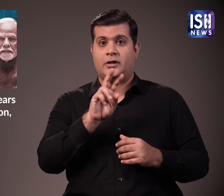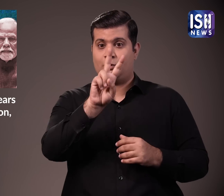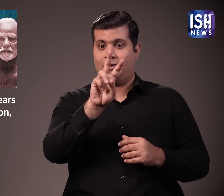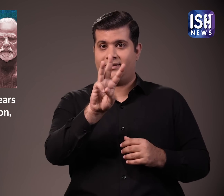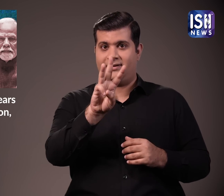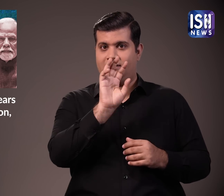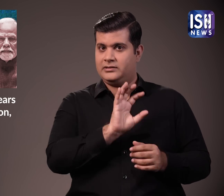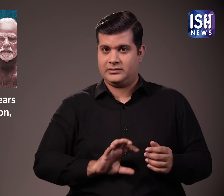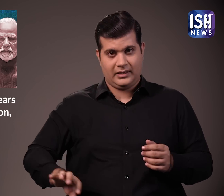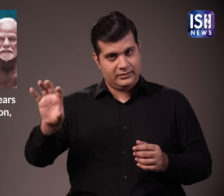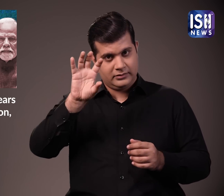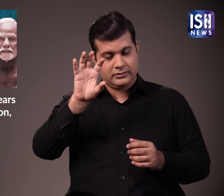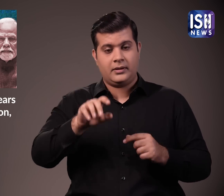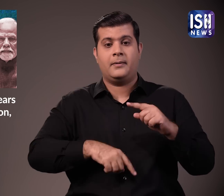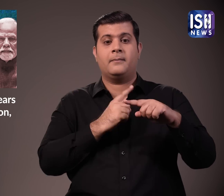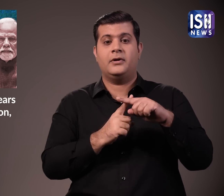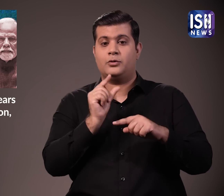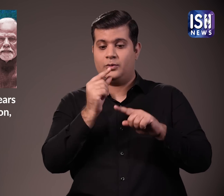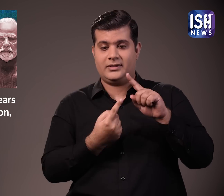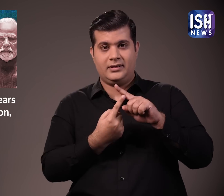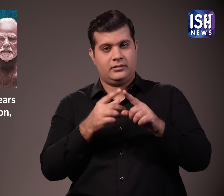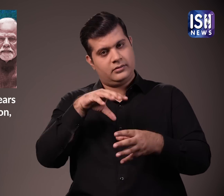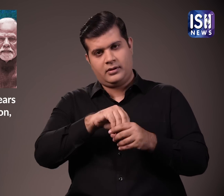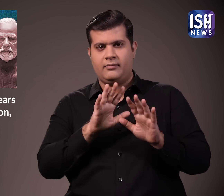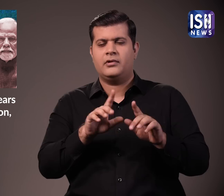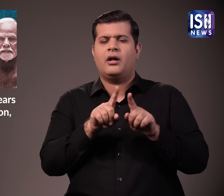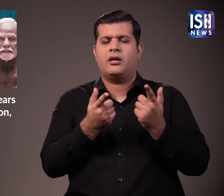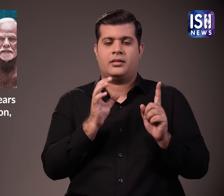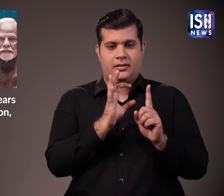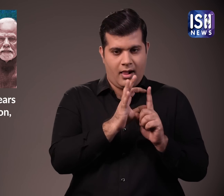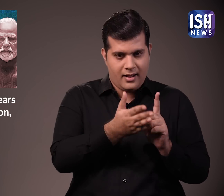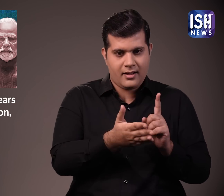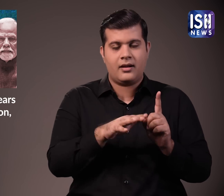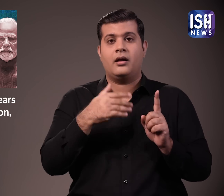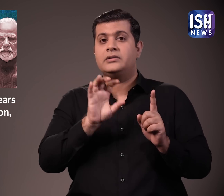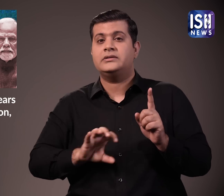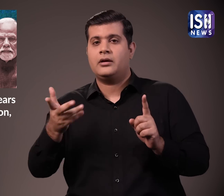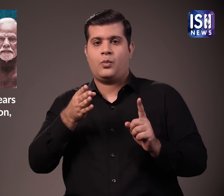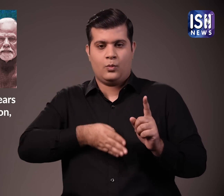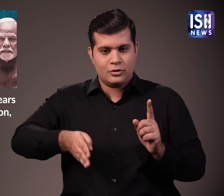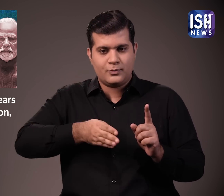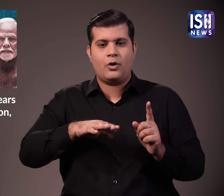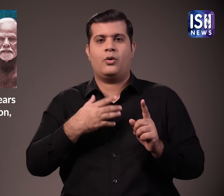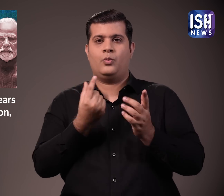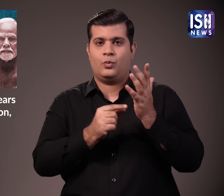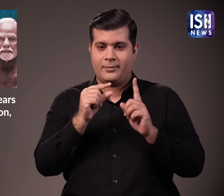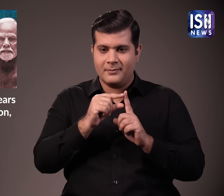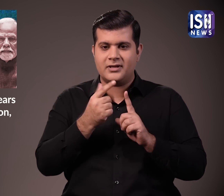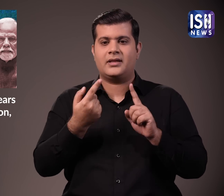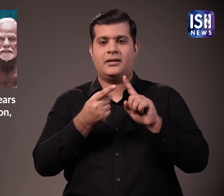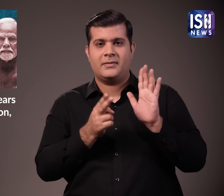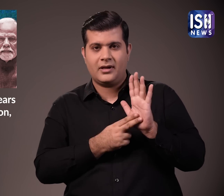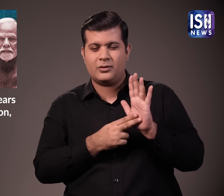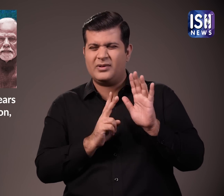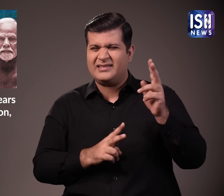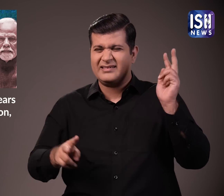23 states and Union Territories including Delhi, West Bengal, Uttar Pradesh, Tamil Nadu, etc.